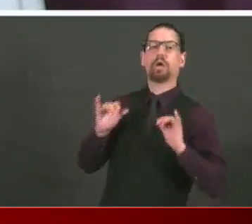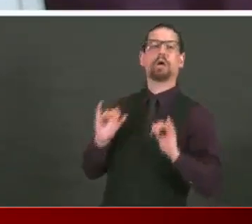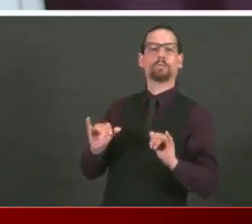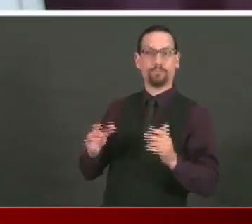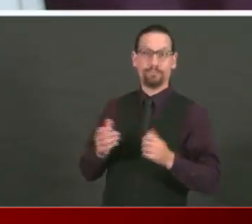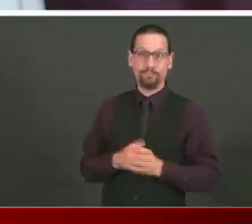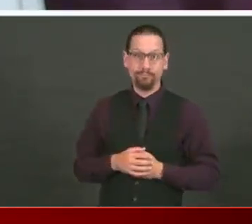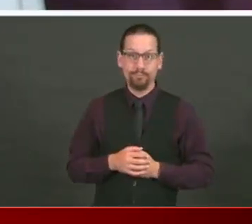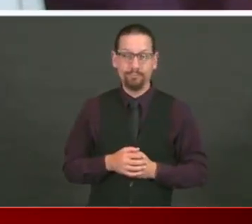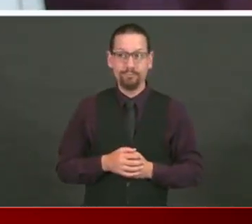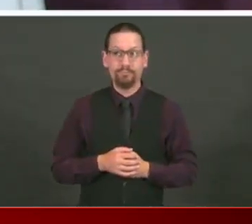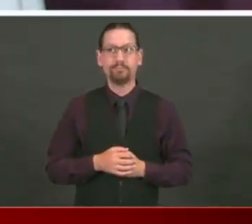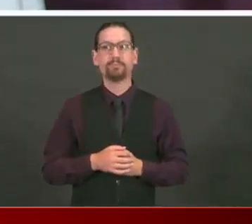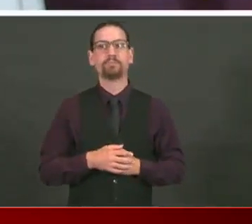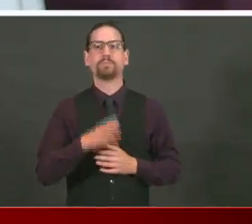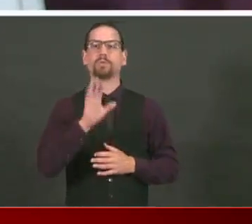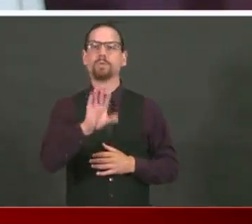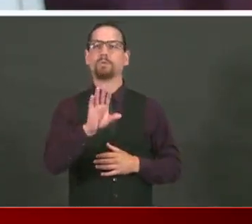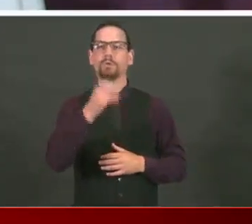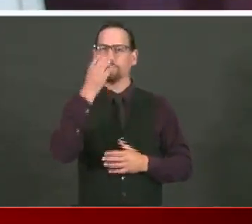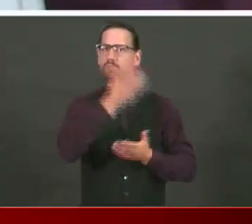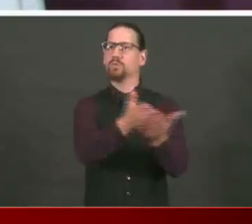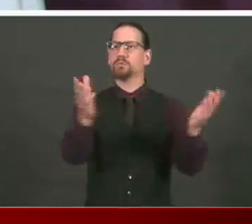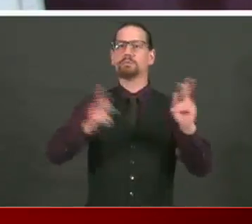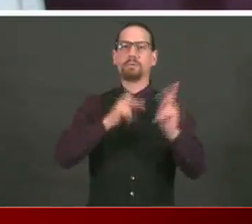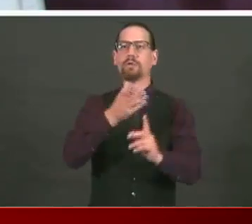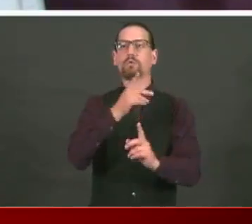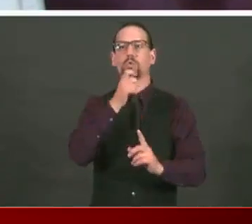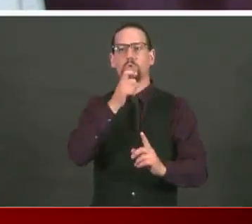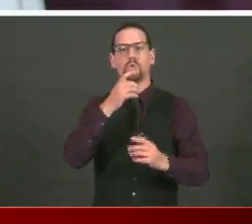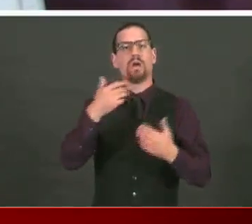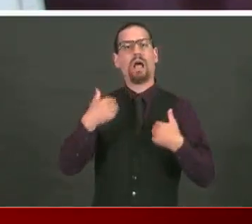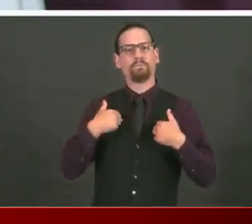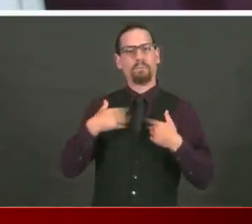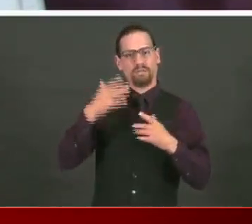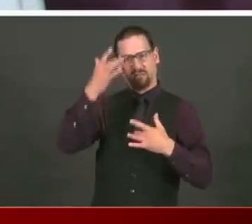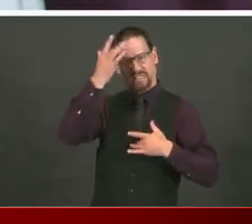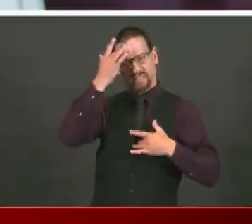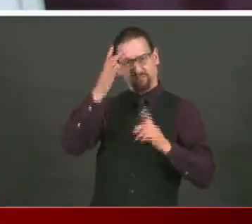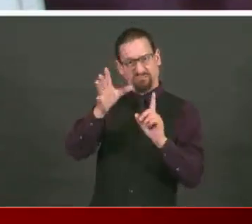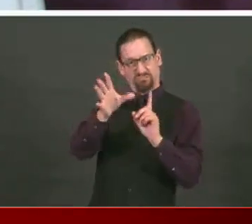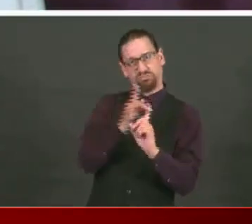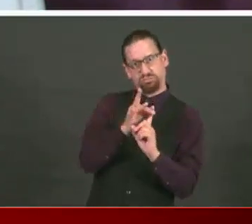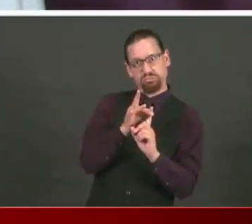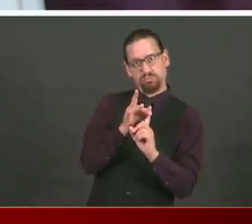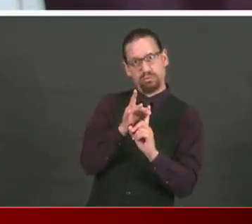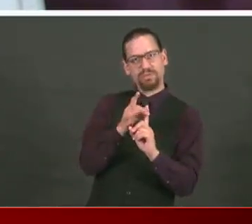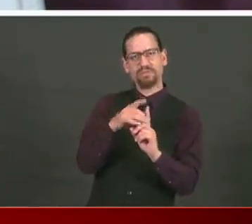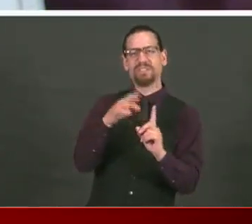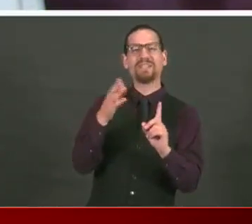AS THE DOCTOR EXPLAINED, AND I HAVE LEARNED, PEOPLE WHO ARE SICK ARE FANTASTIC SPREADERS OF THIS DISEASE.